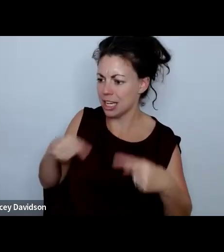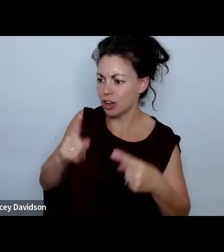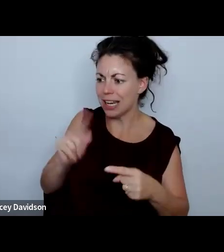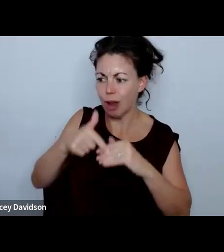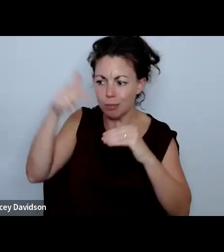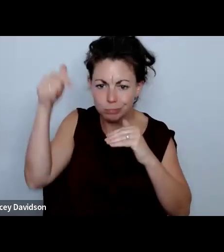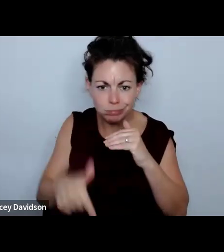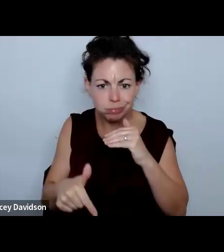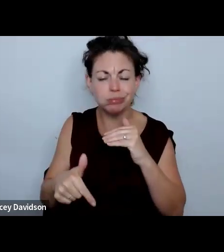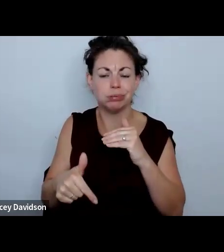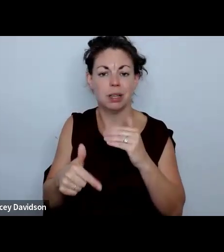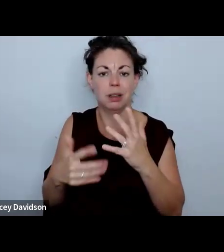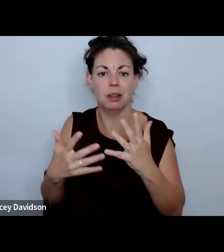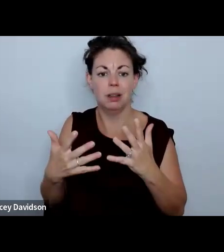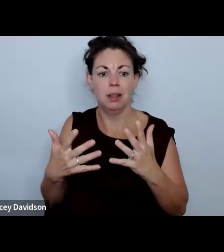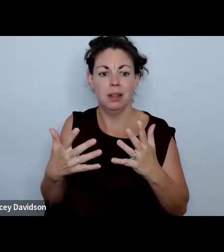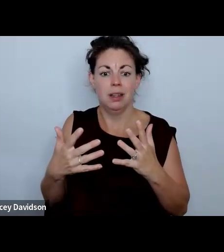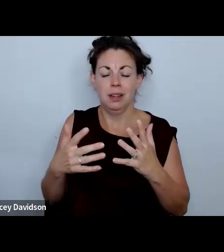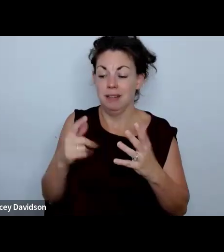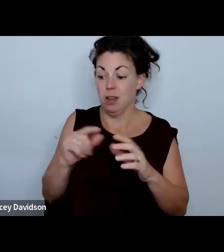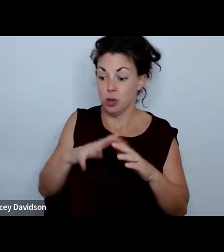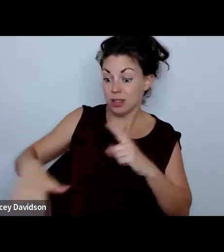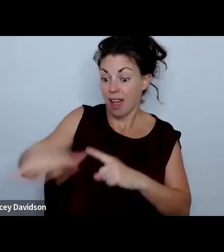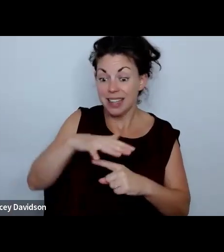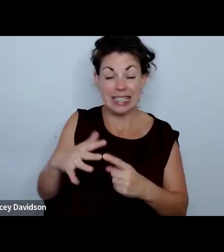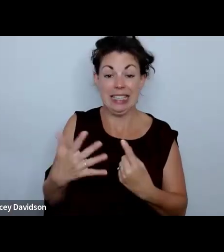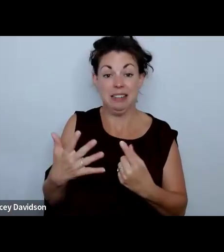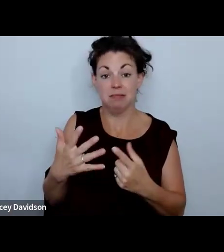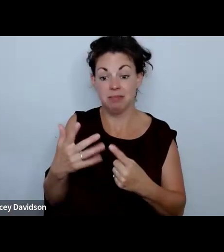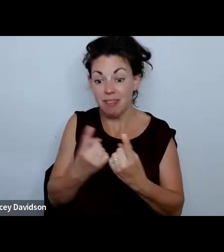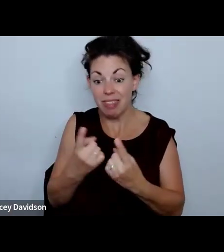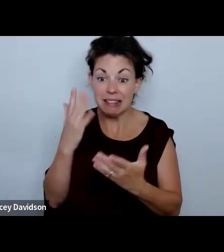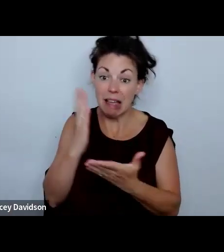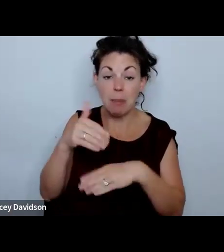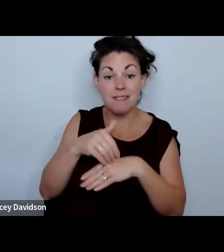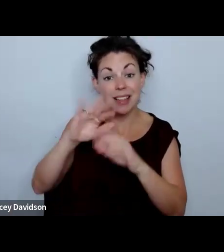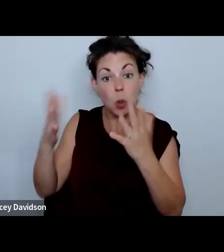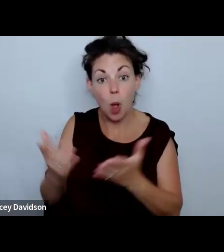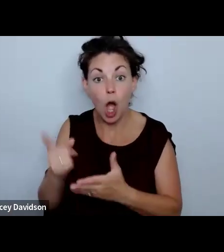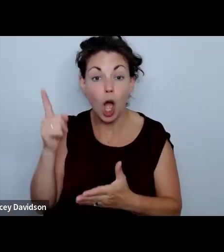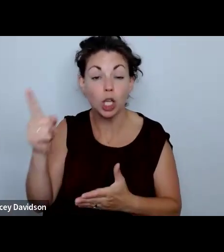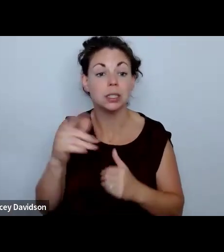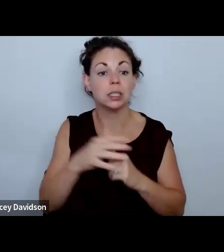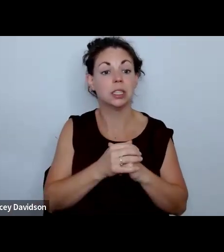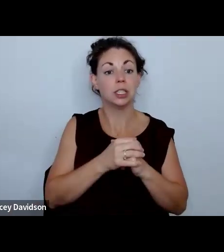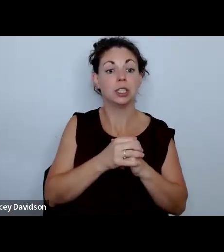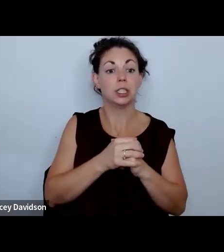The first internship I did was with a think tank called the New Local Government Network, which these days is